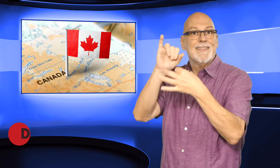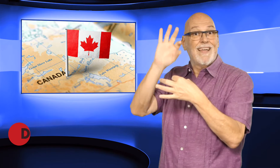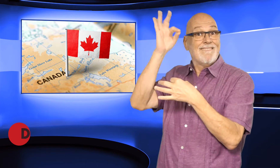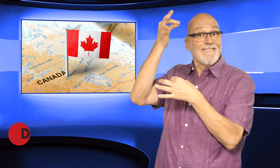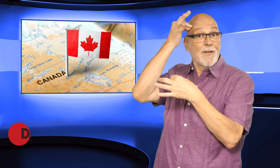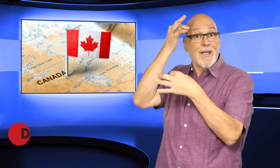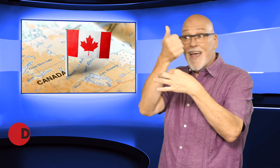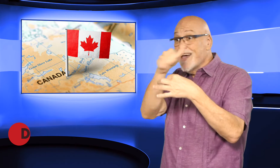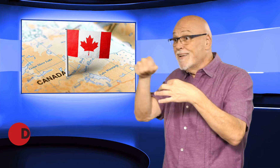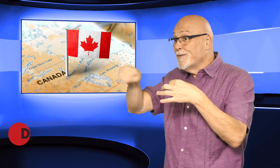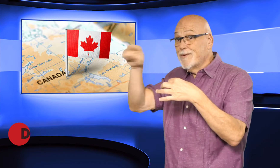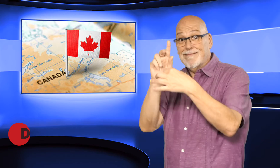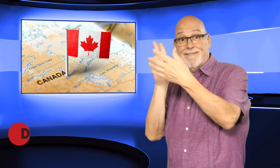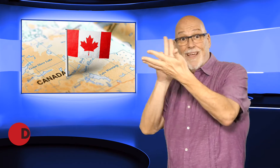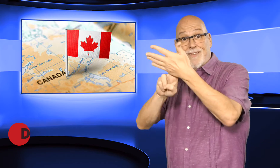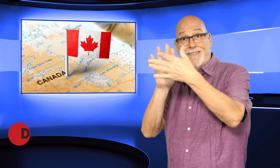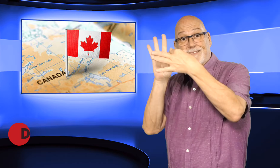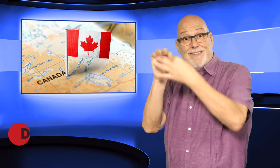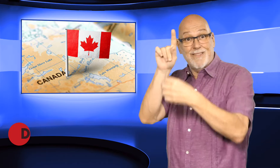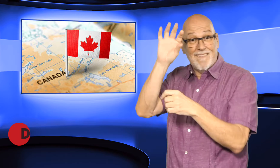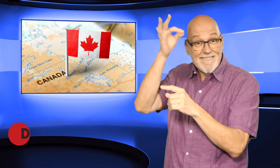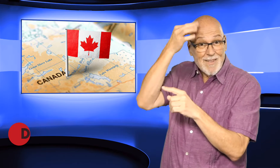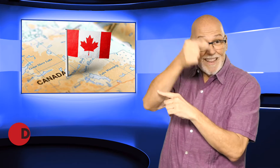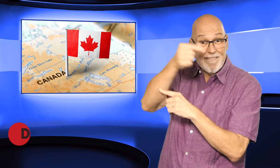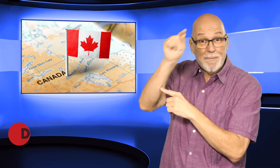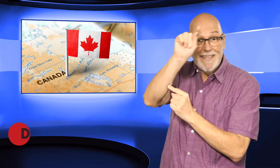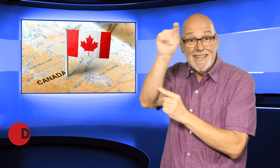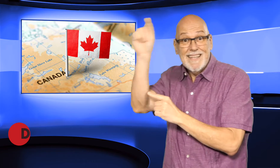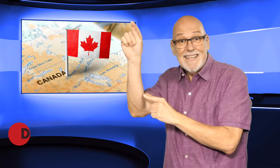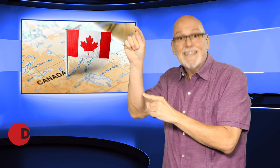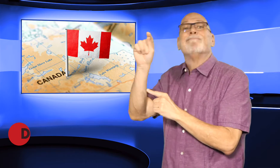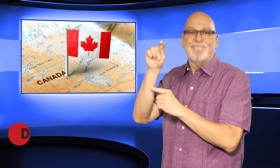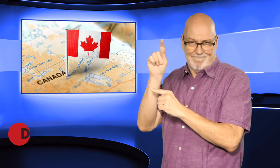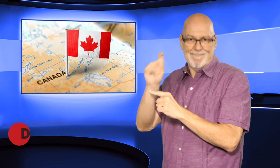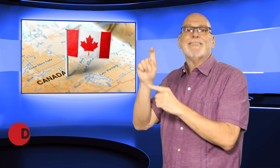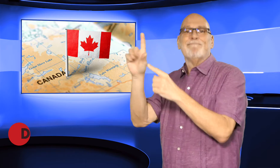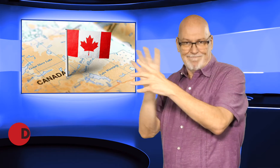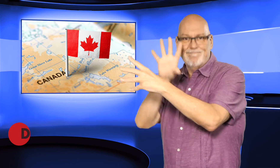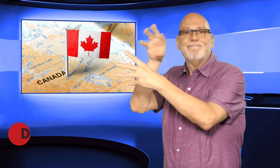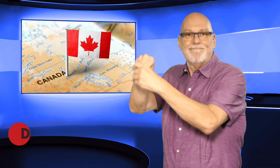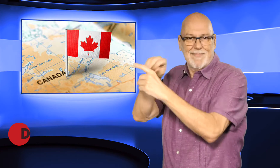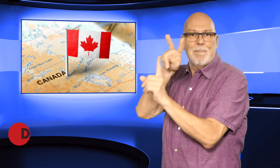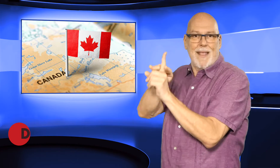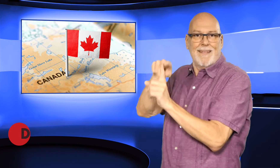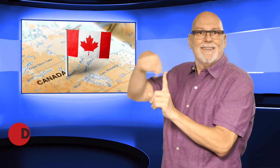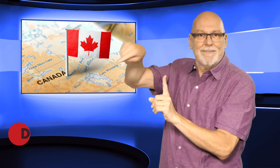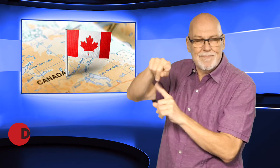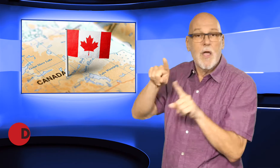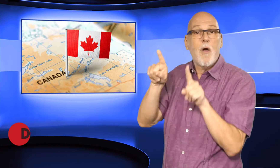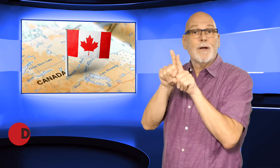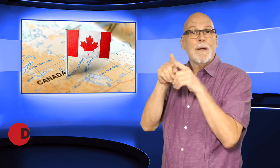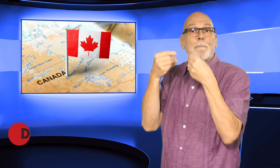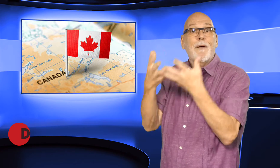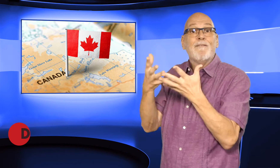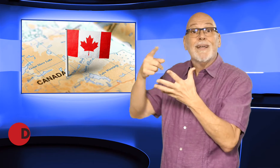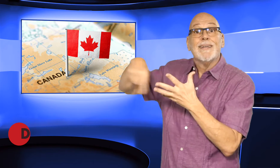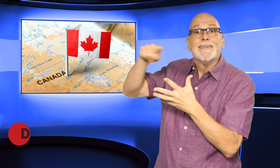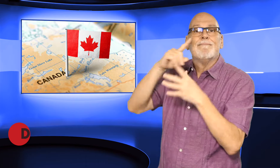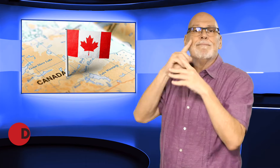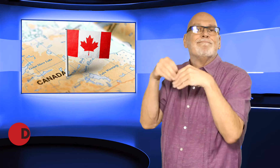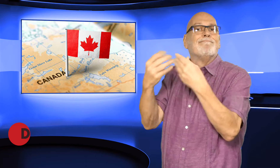those that have contracts with the federal government,